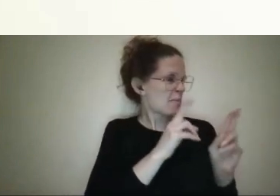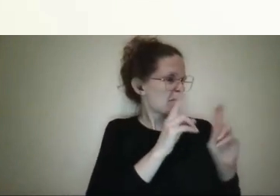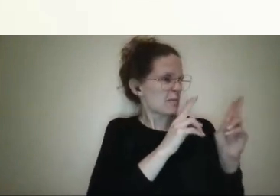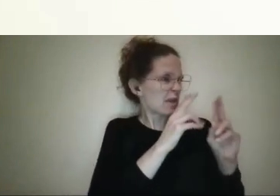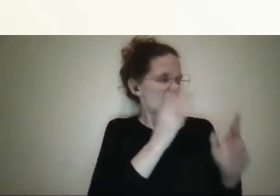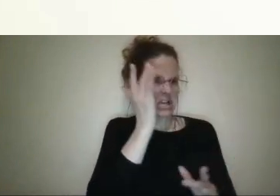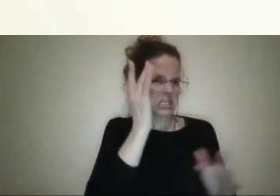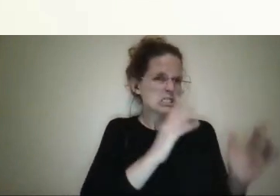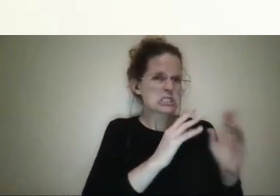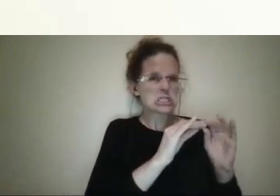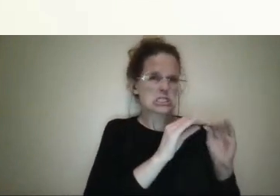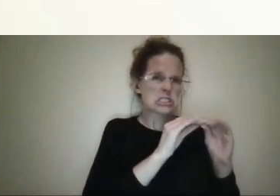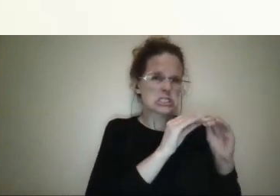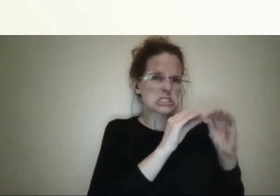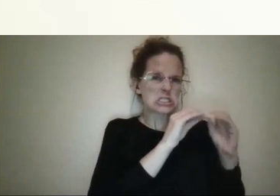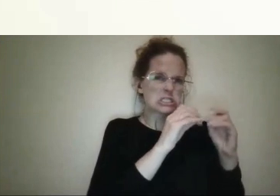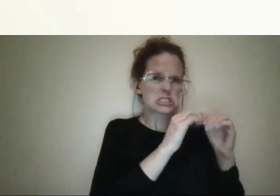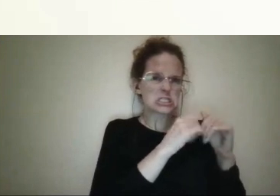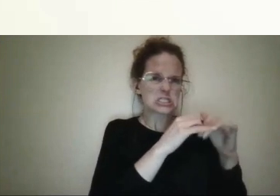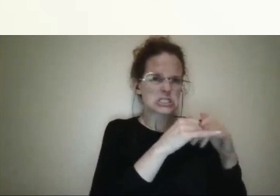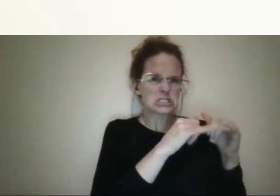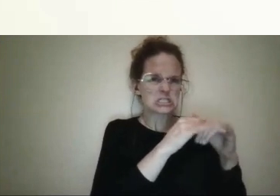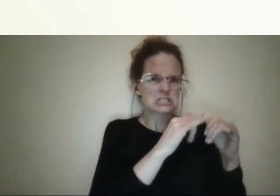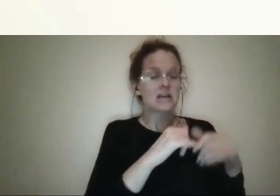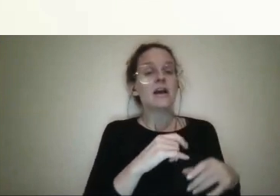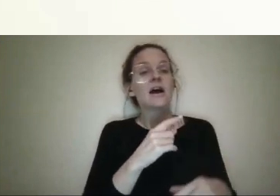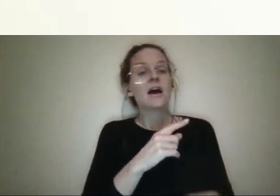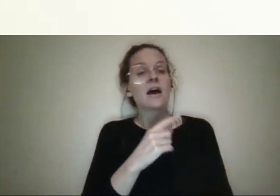so they're kind of stuck in their car seats and I was like, "okay well, we're going to do